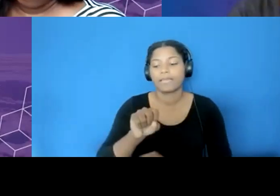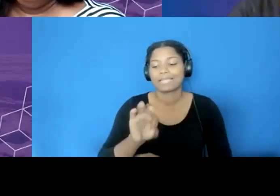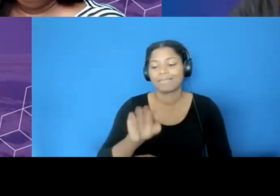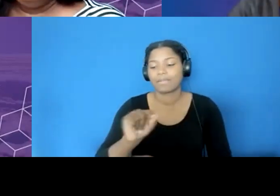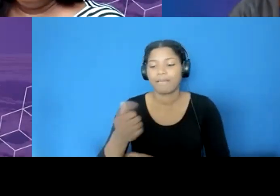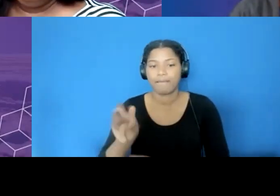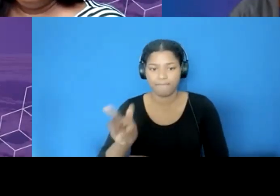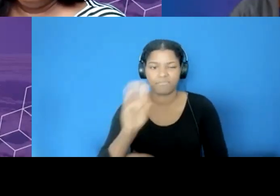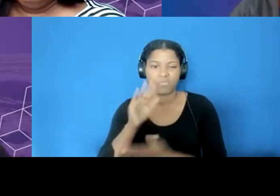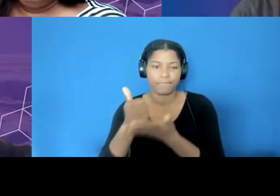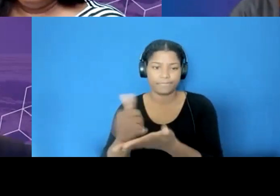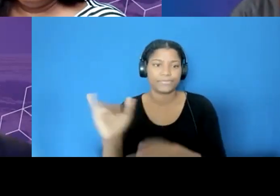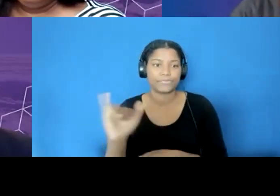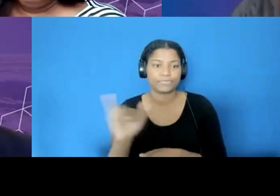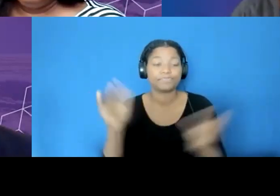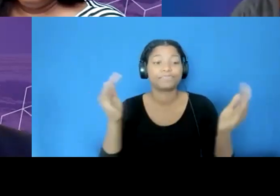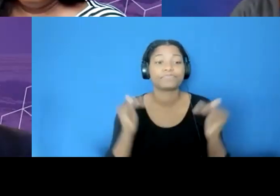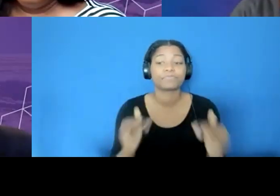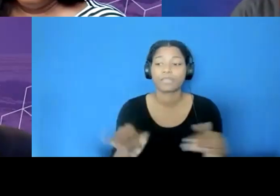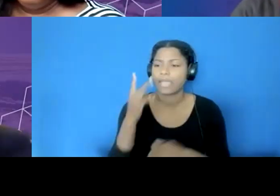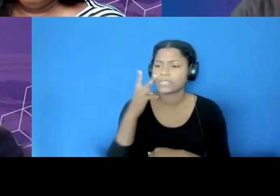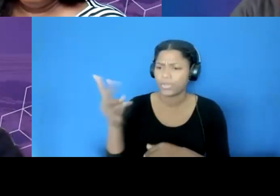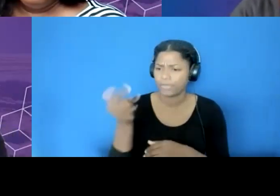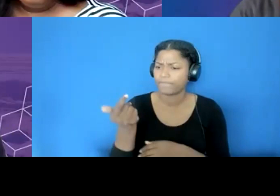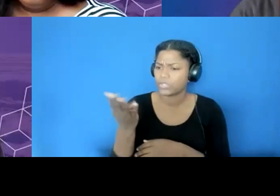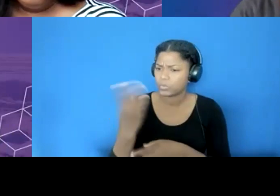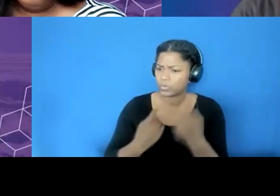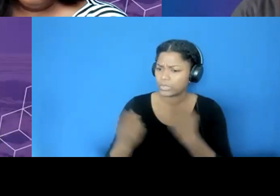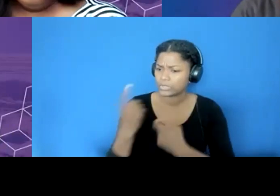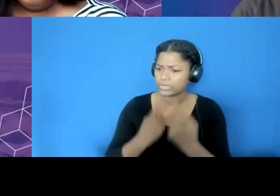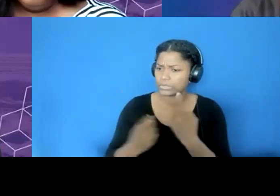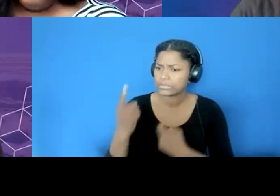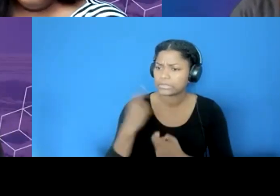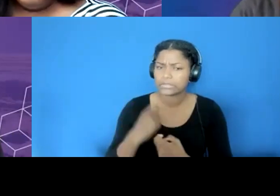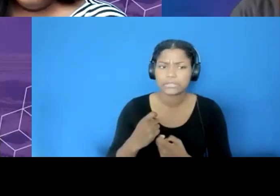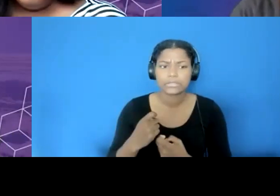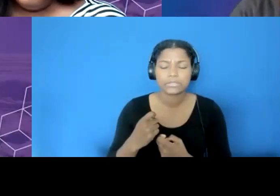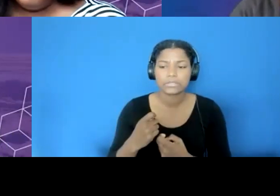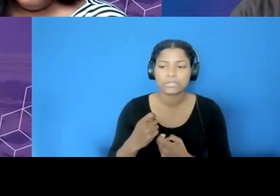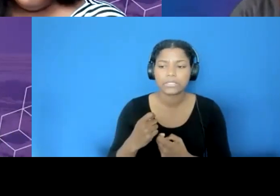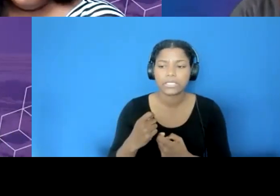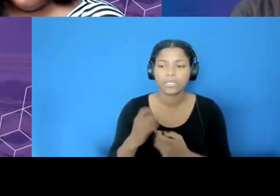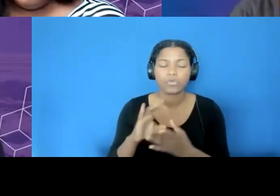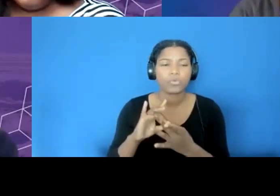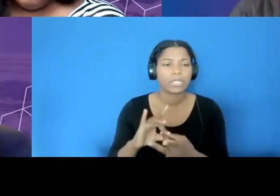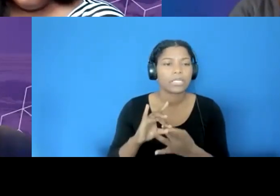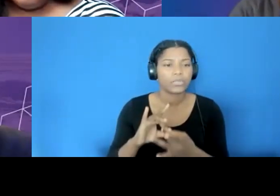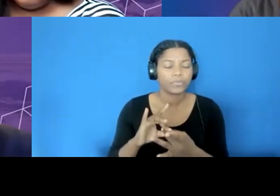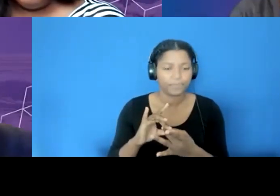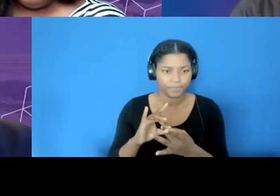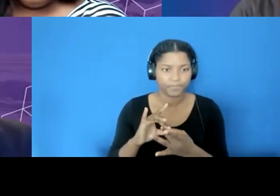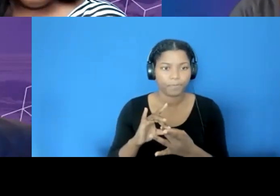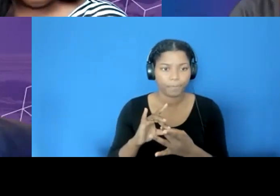I saw a couple of questions asking about, well, isn't, you know, we mentioned FastLane.